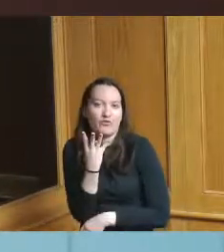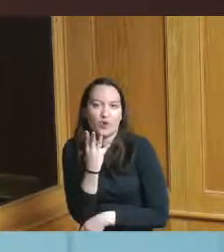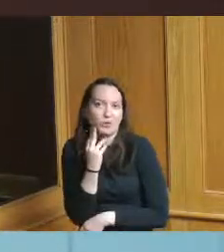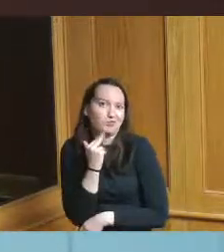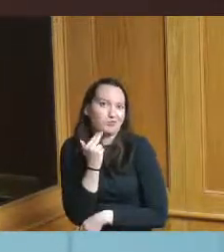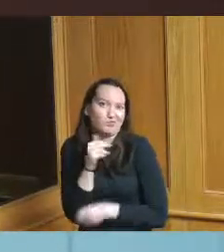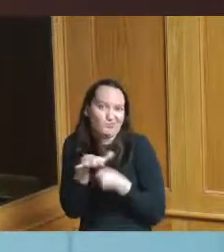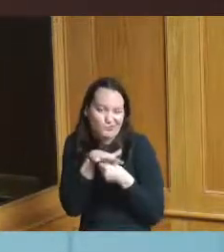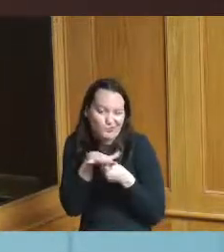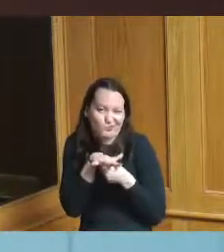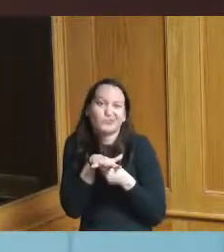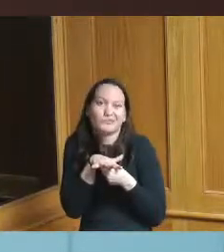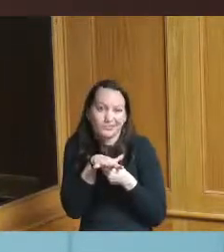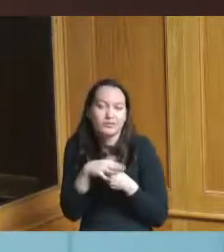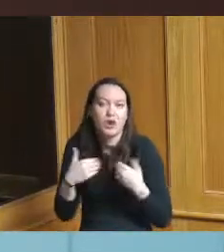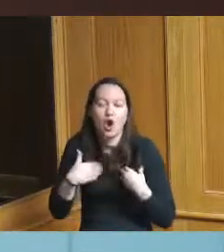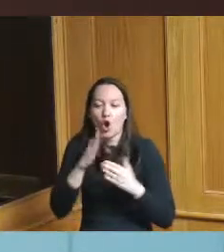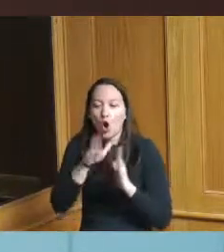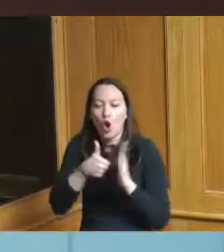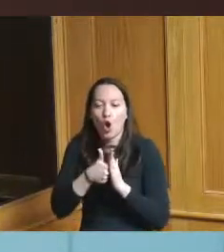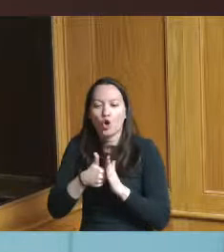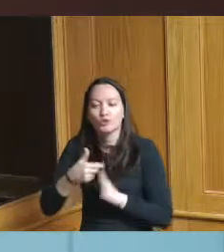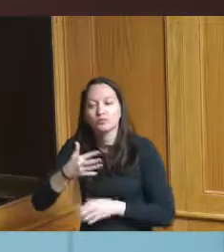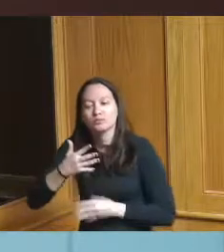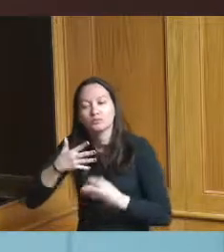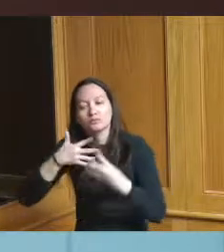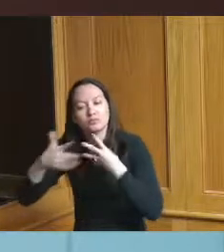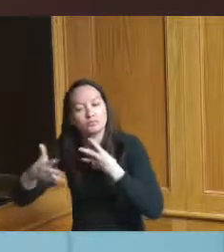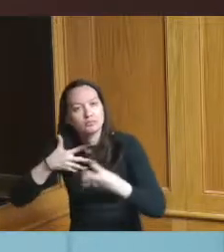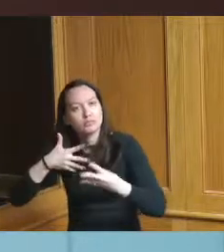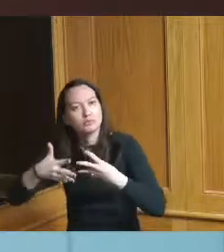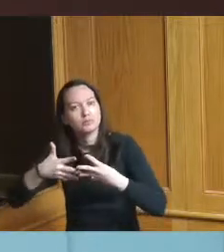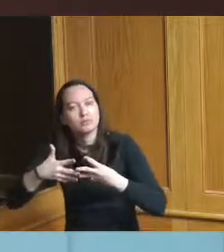so all those in the shaded lime color are eligible for these programs